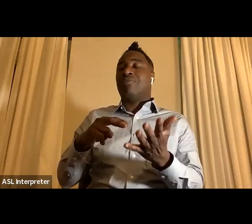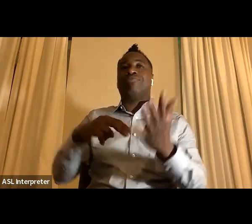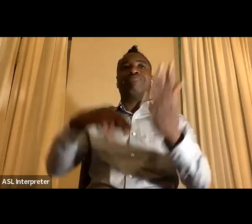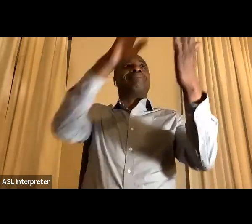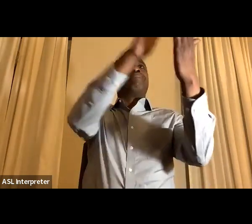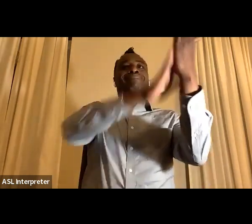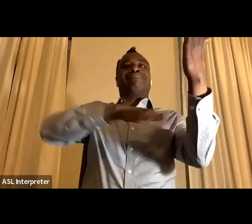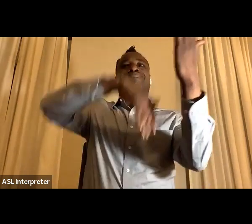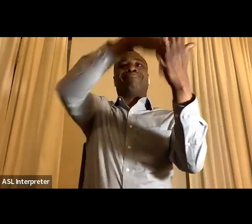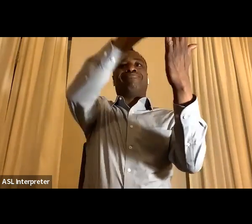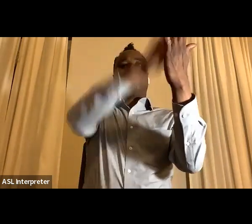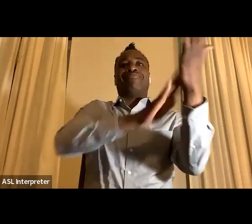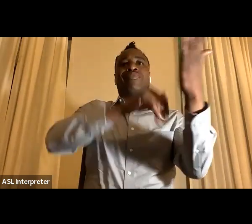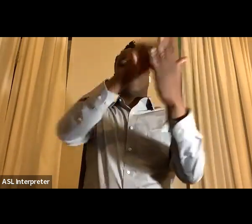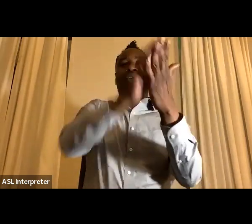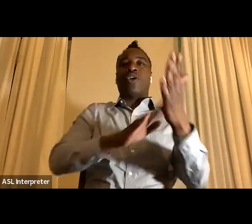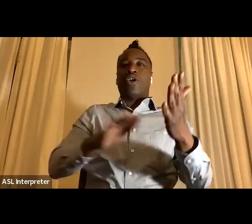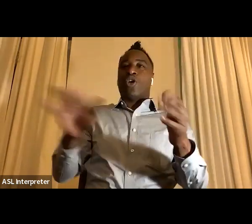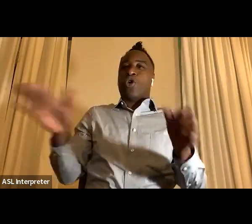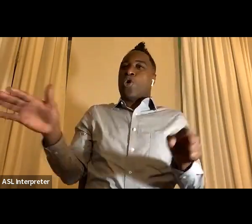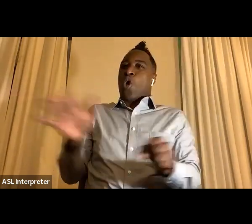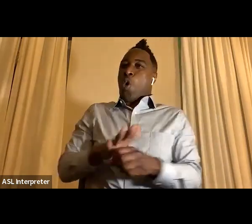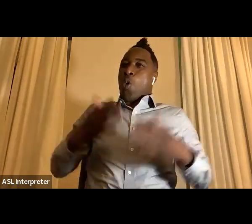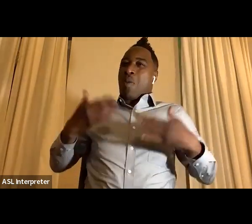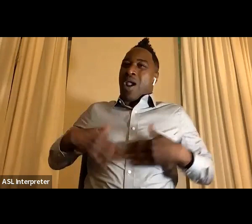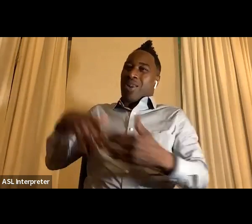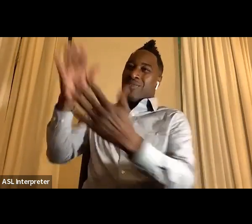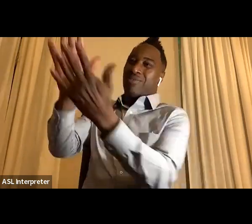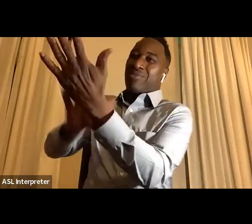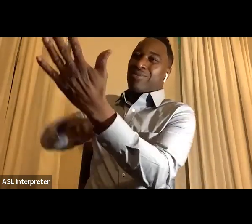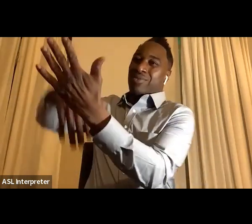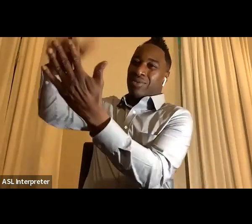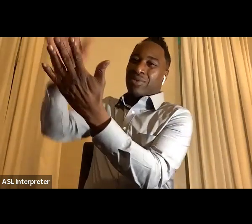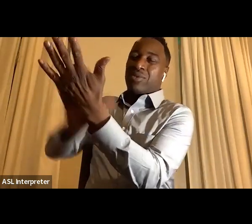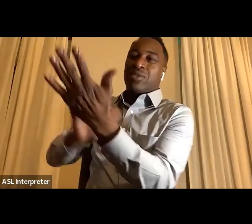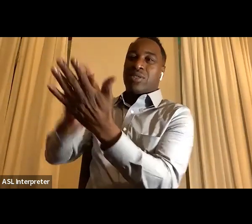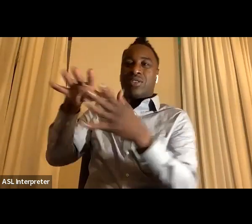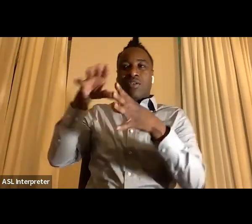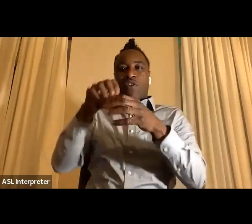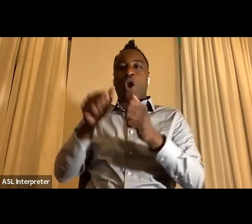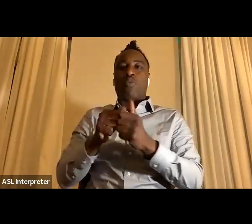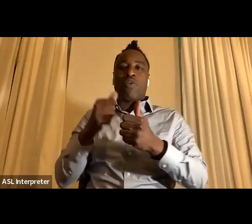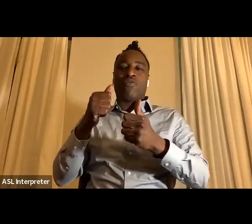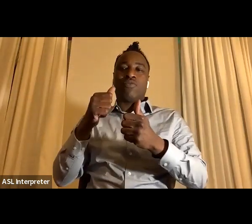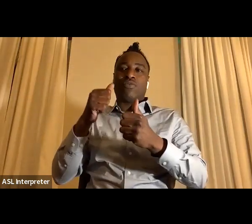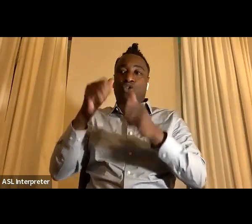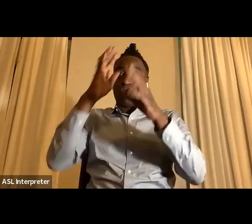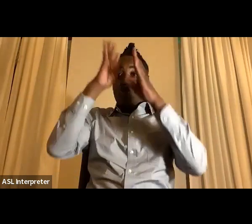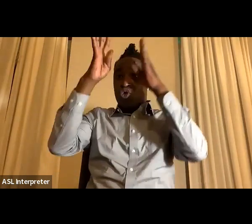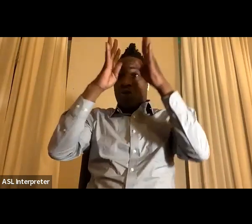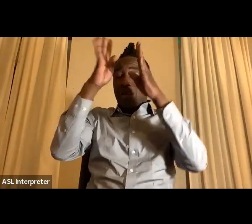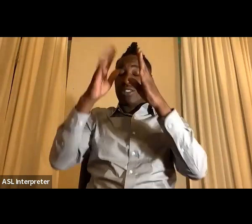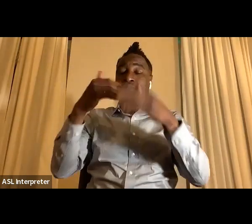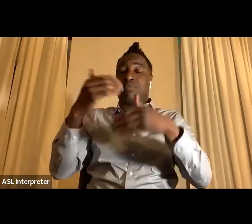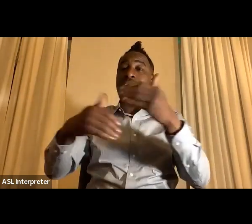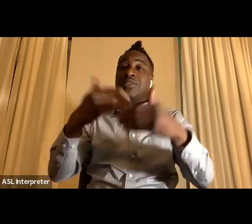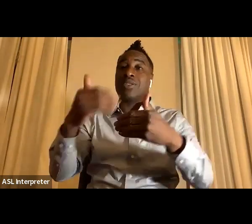you know, you're putting your whole body in flow to the whole creation of it. That emotion. Mm.